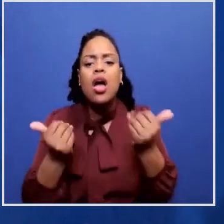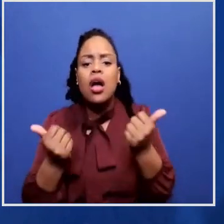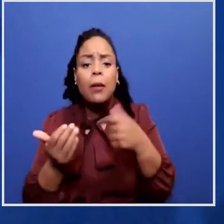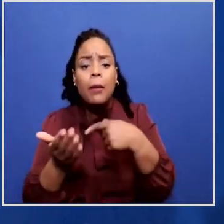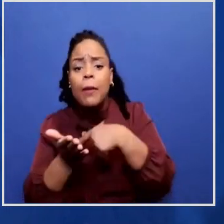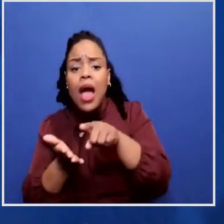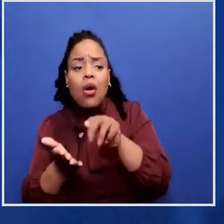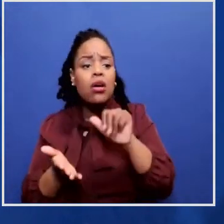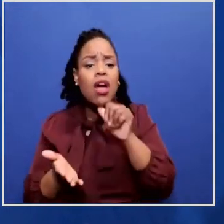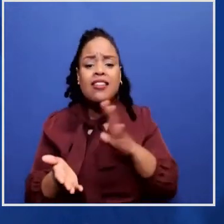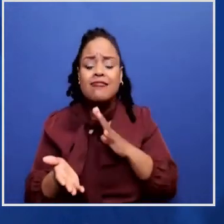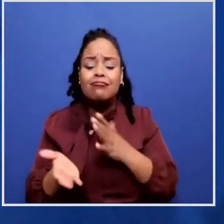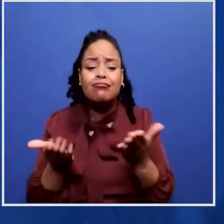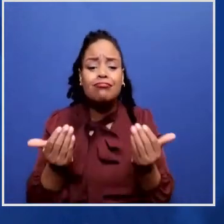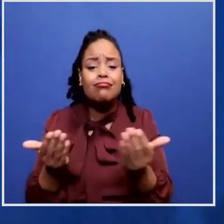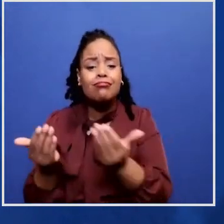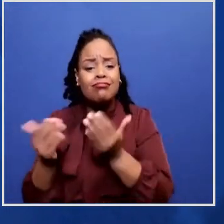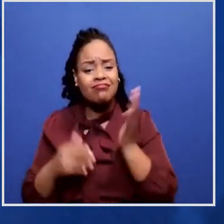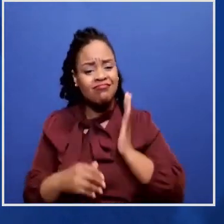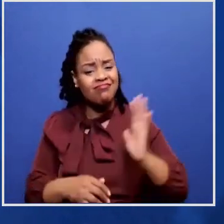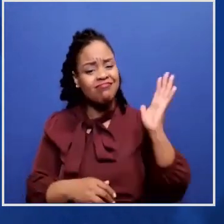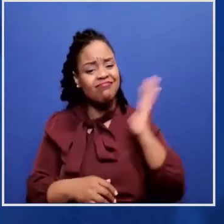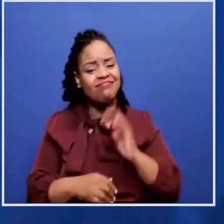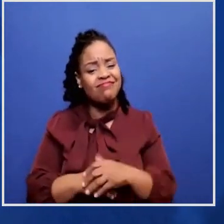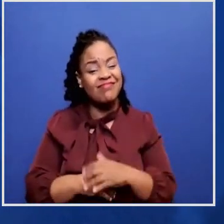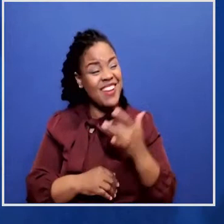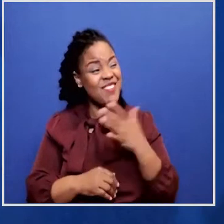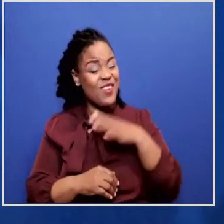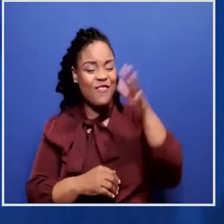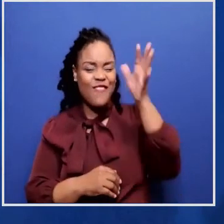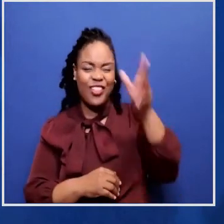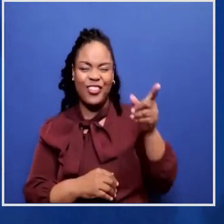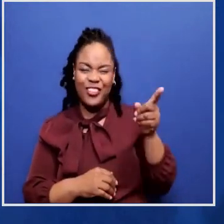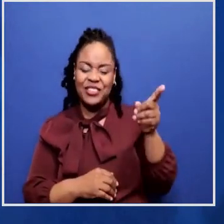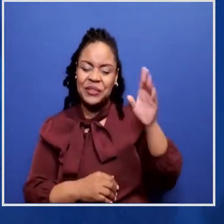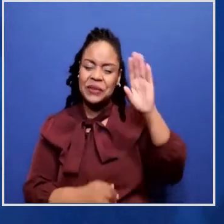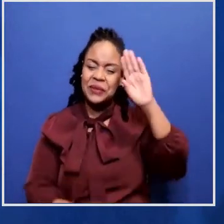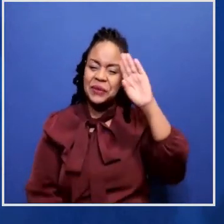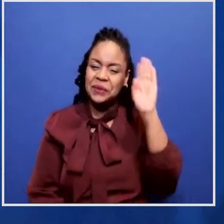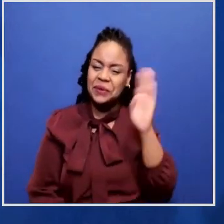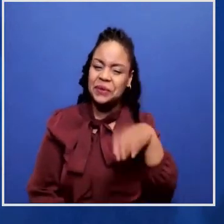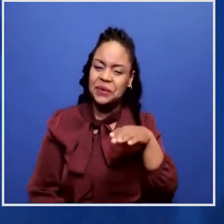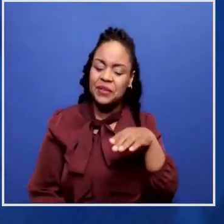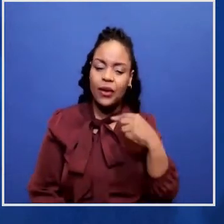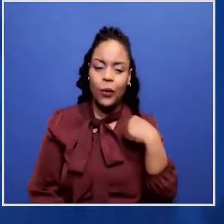EVEN IF THEY COULD NOT PAY.